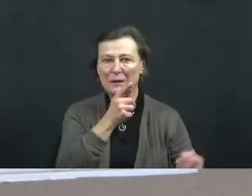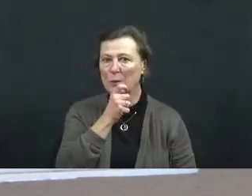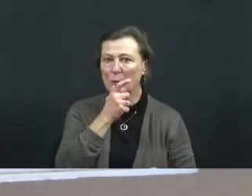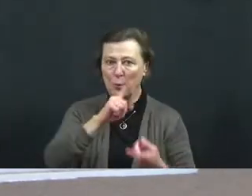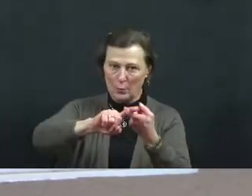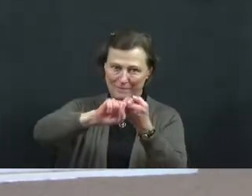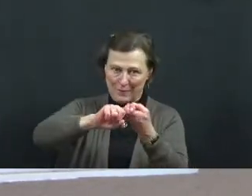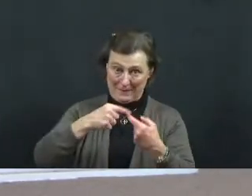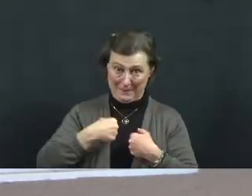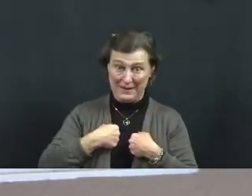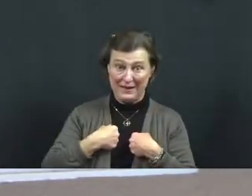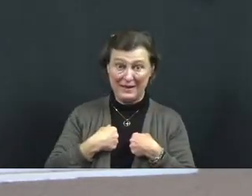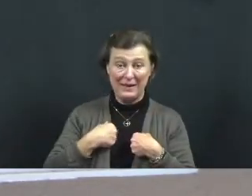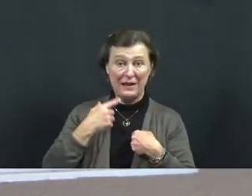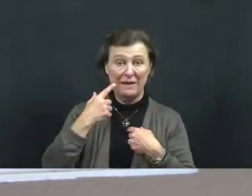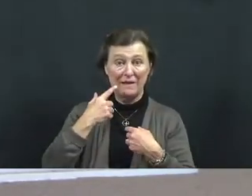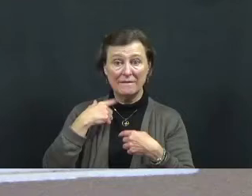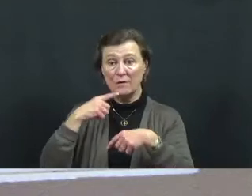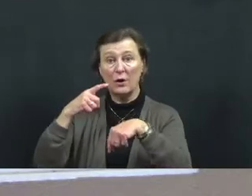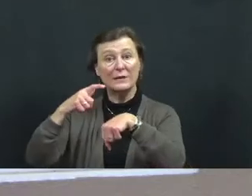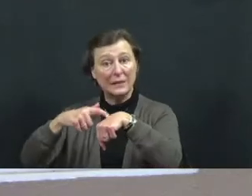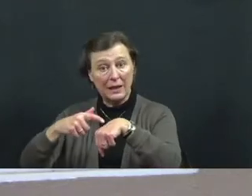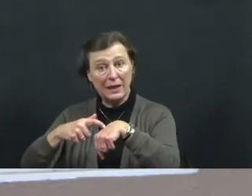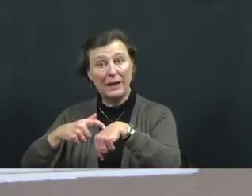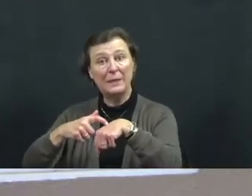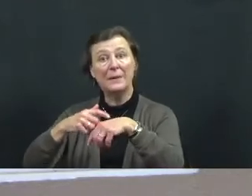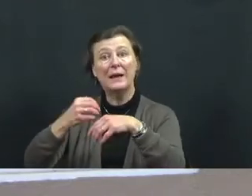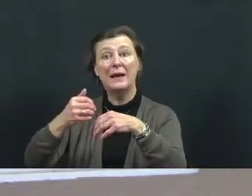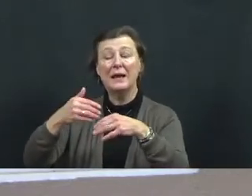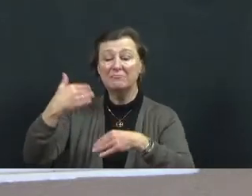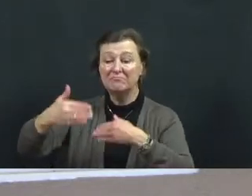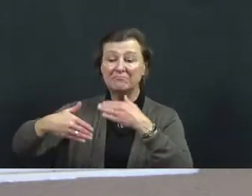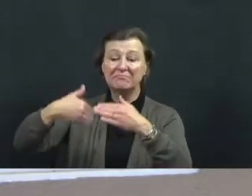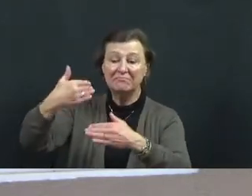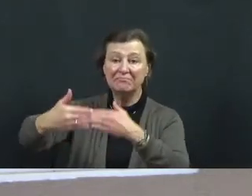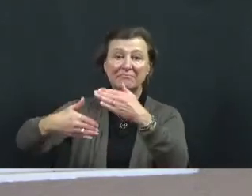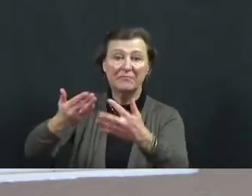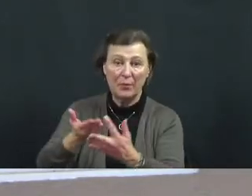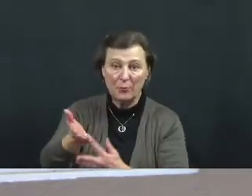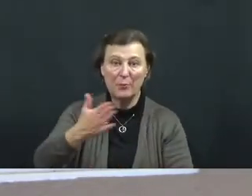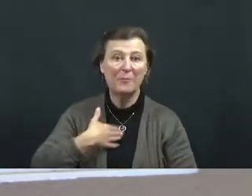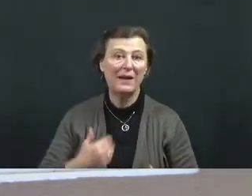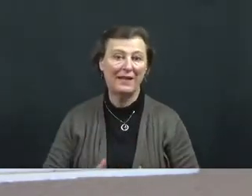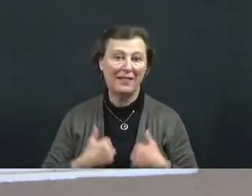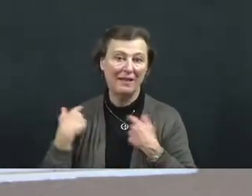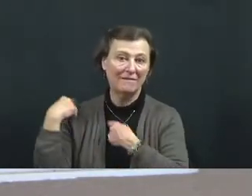me for some time and distance along the path of my life.